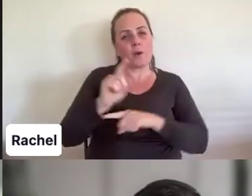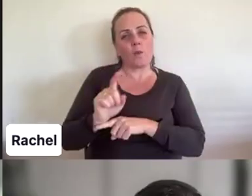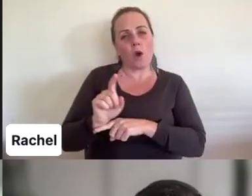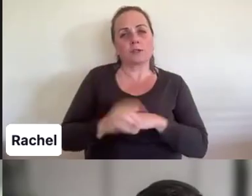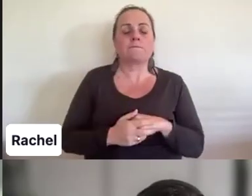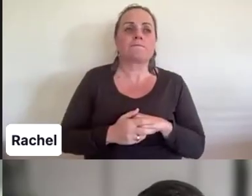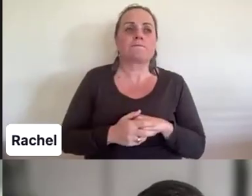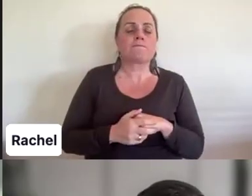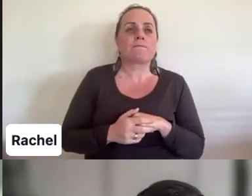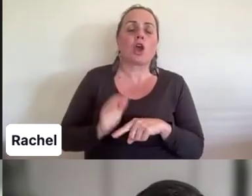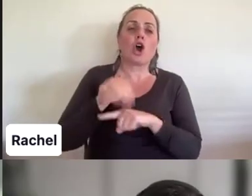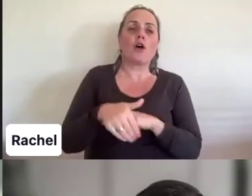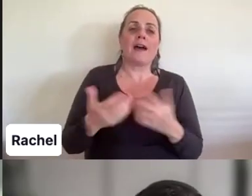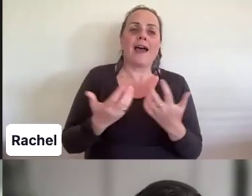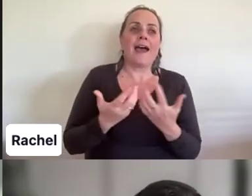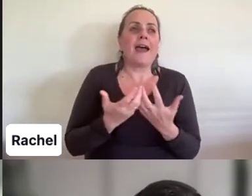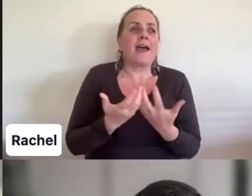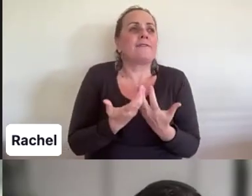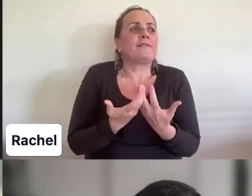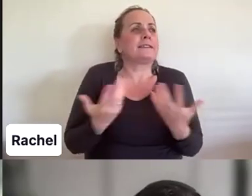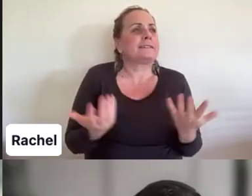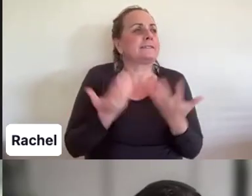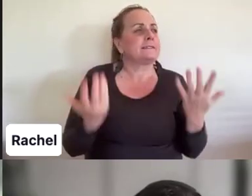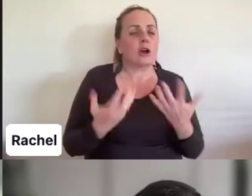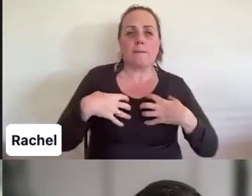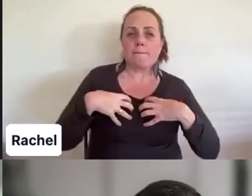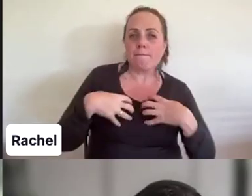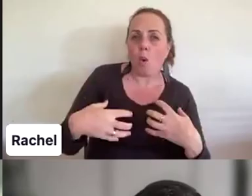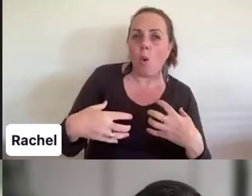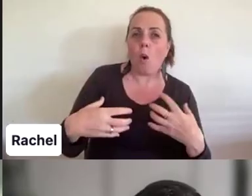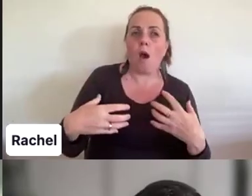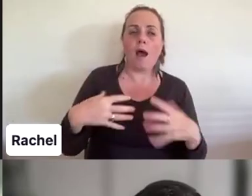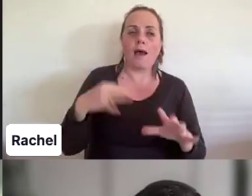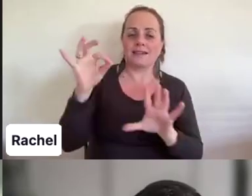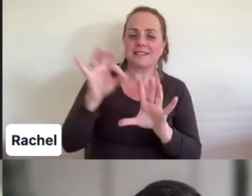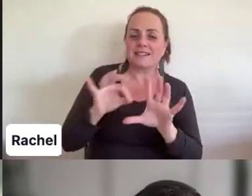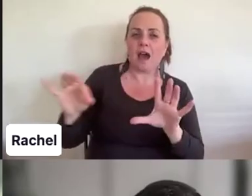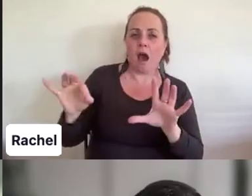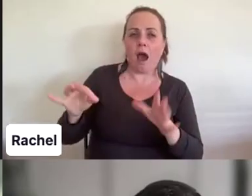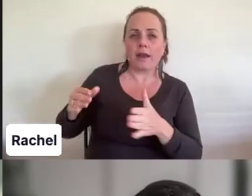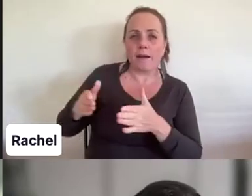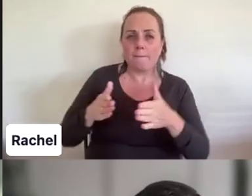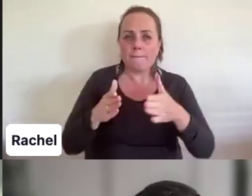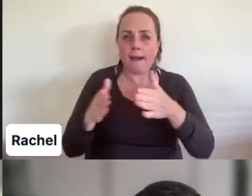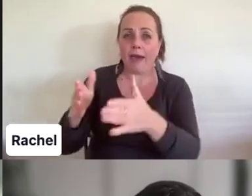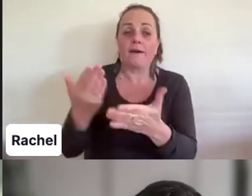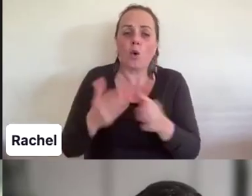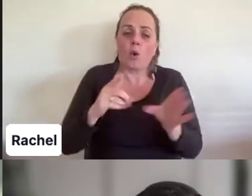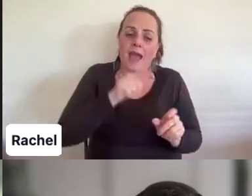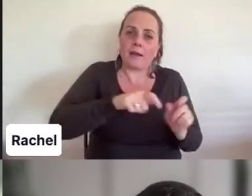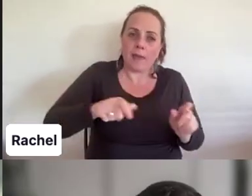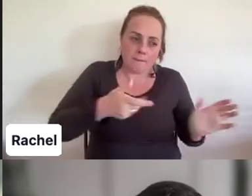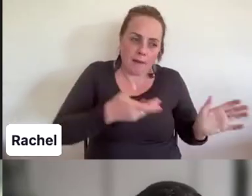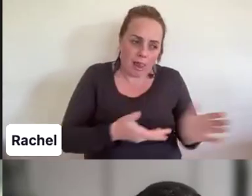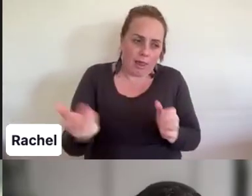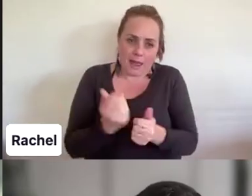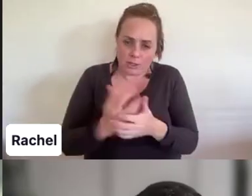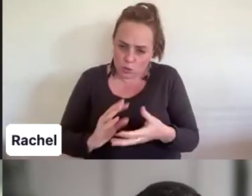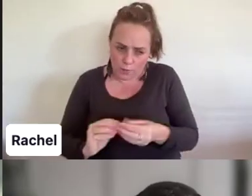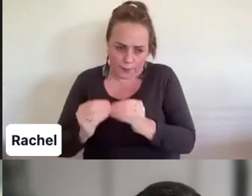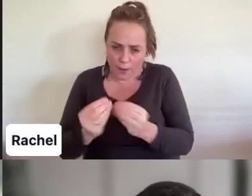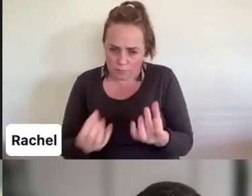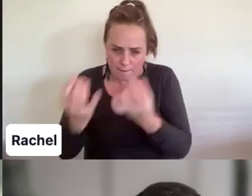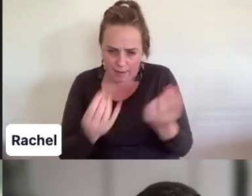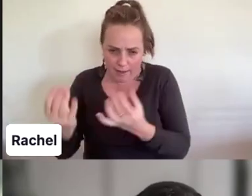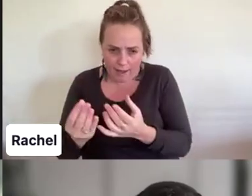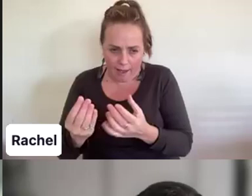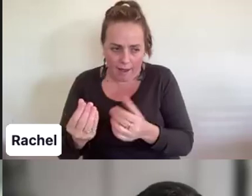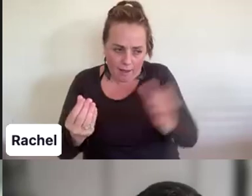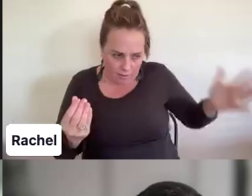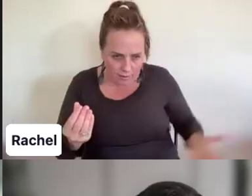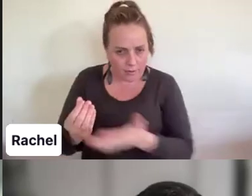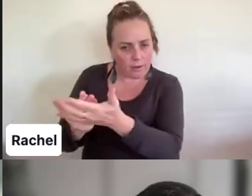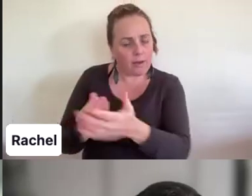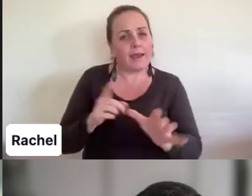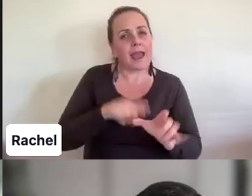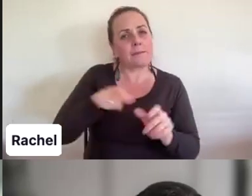having much more designed pathways for our young people, or our rangatahi to get involved. I know